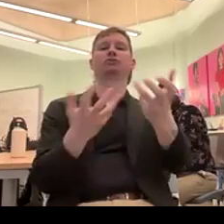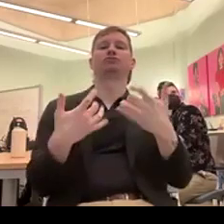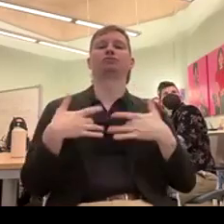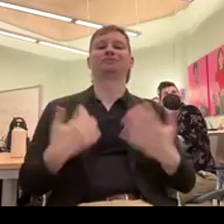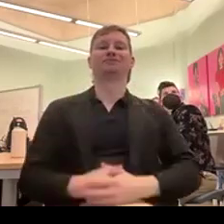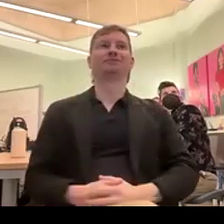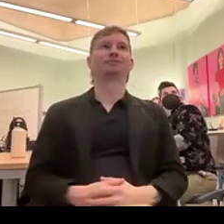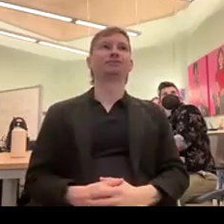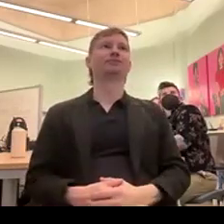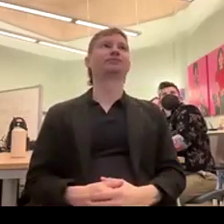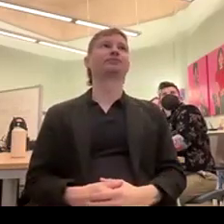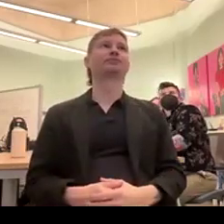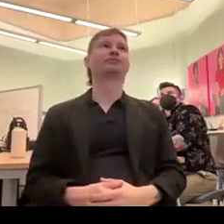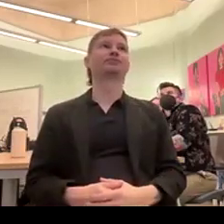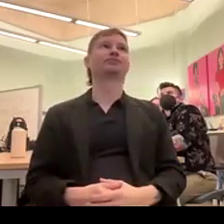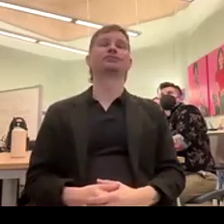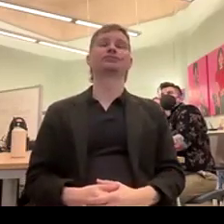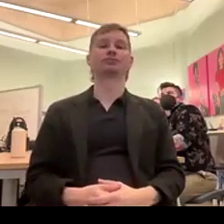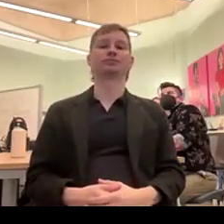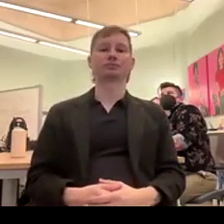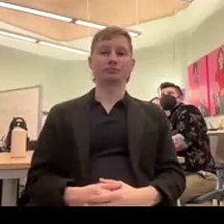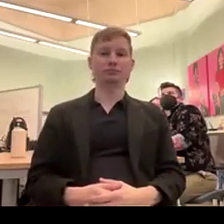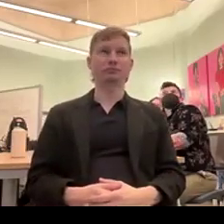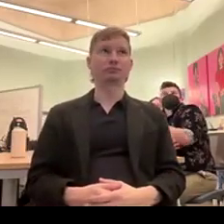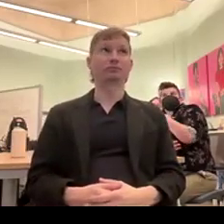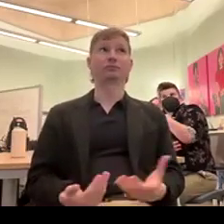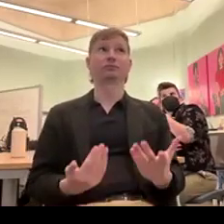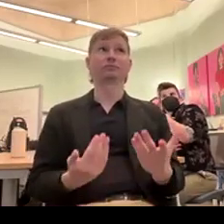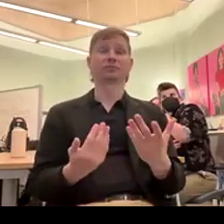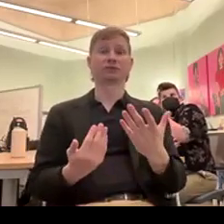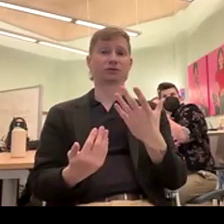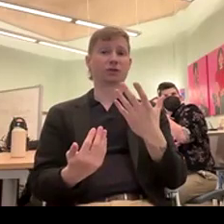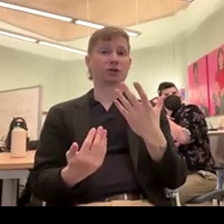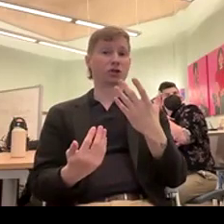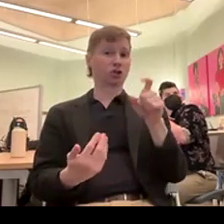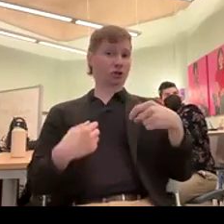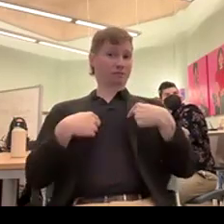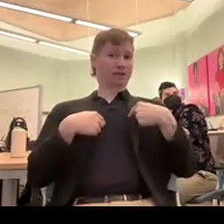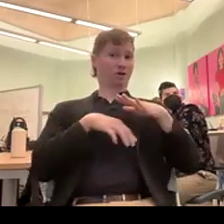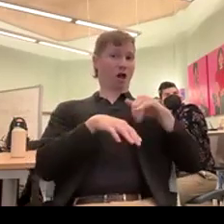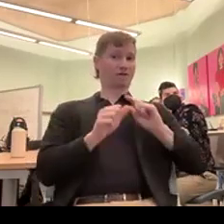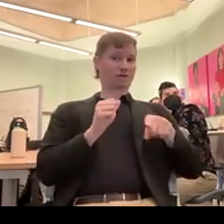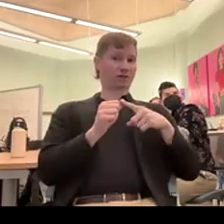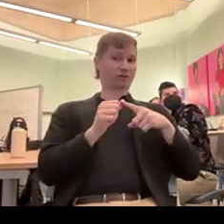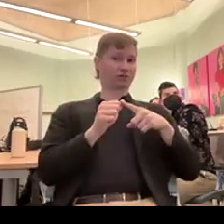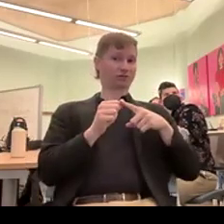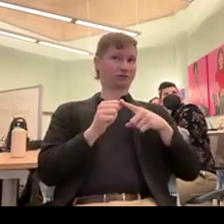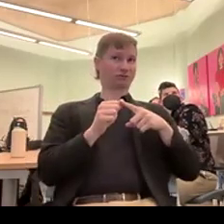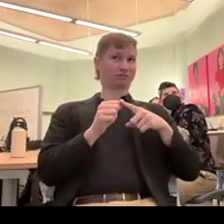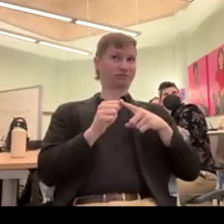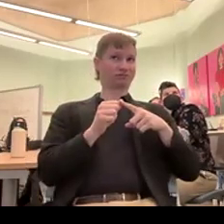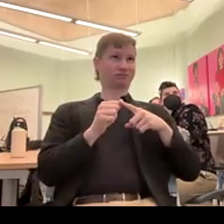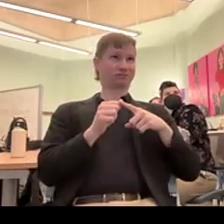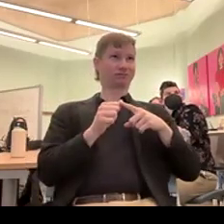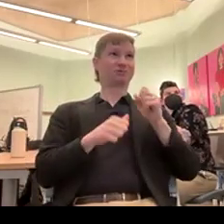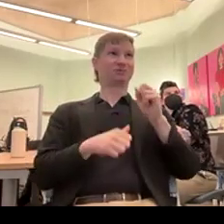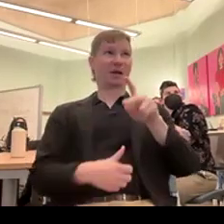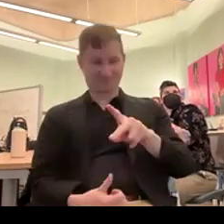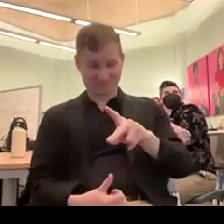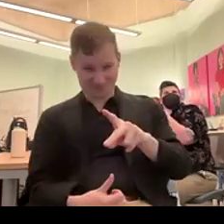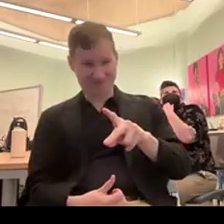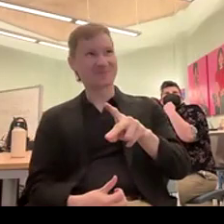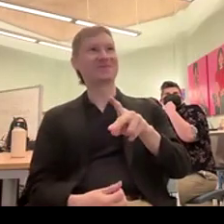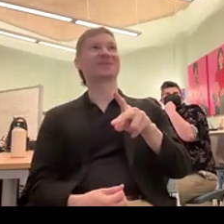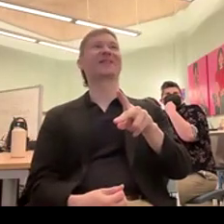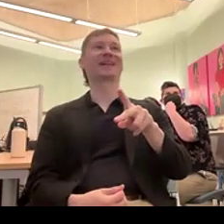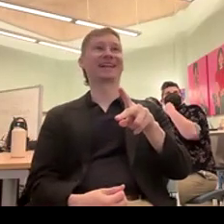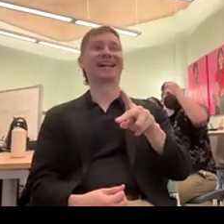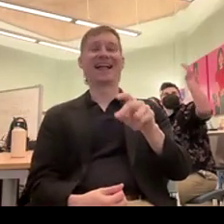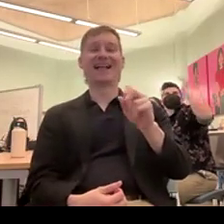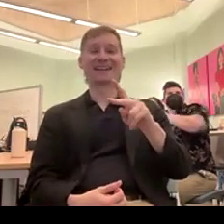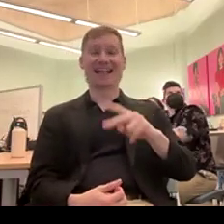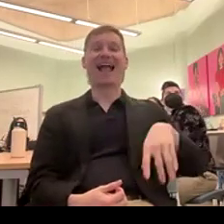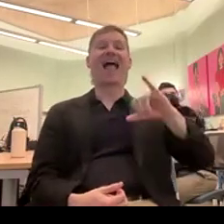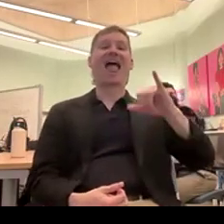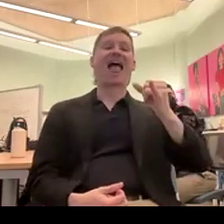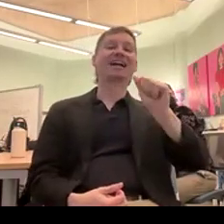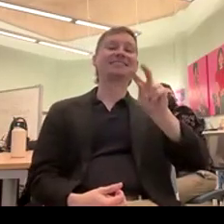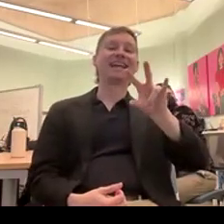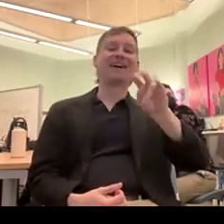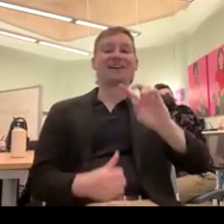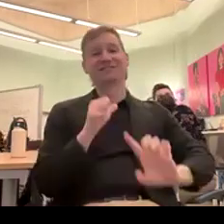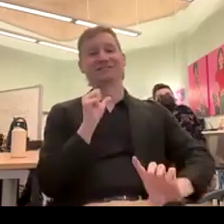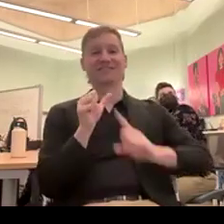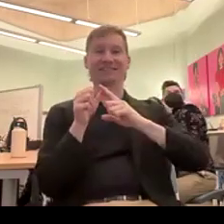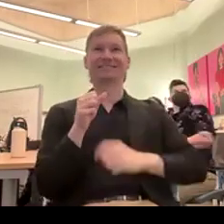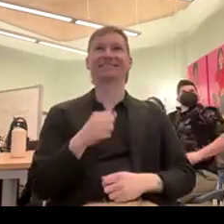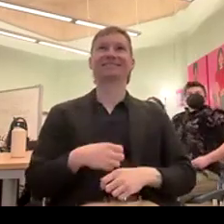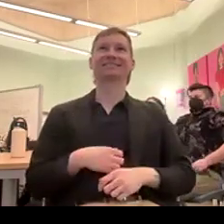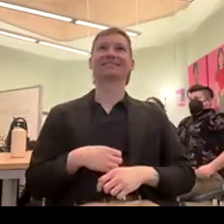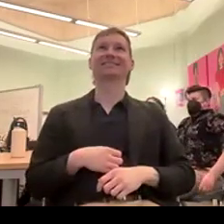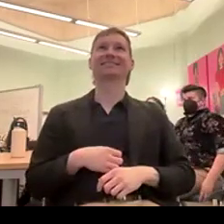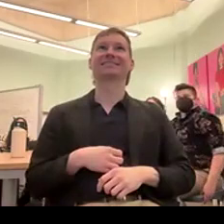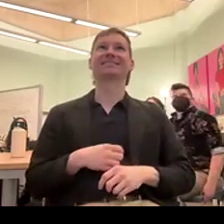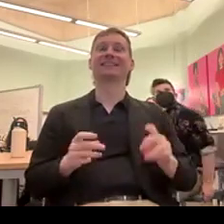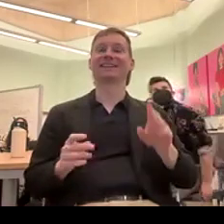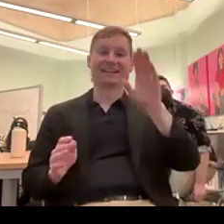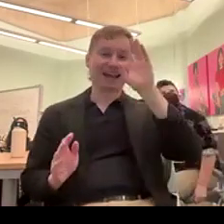is your current job situation? Is it easier if I call on people? Okay, let's go with Javin first.